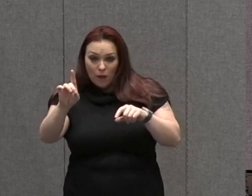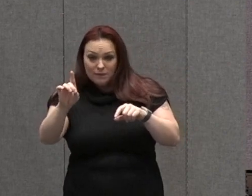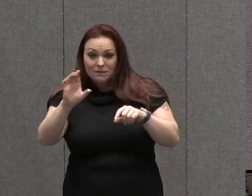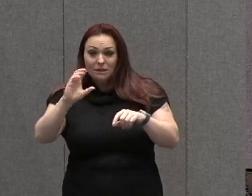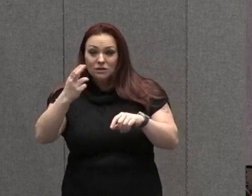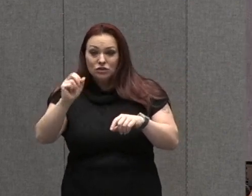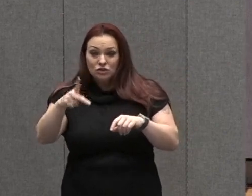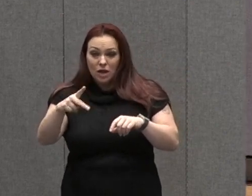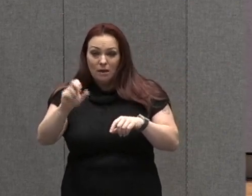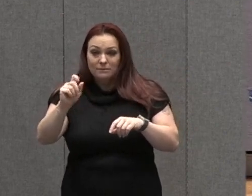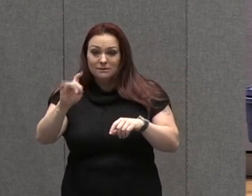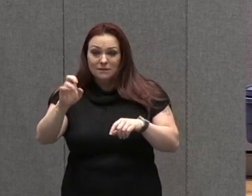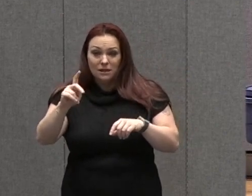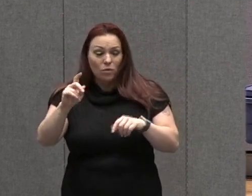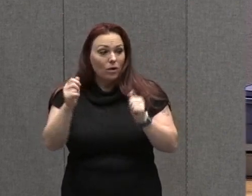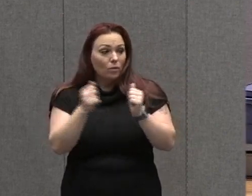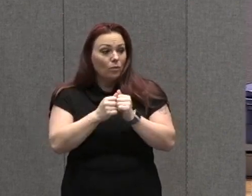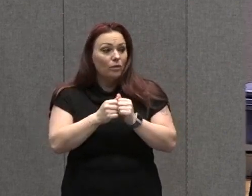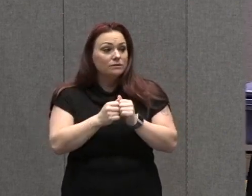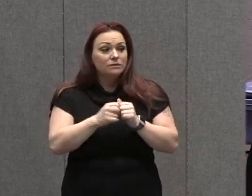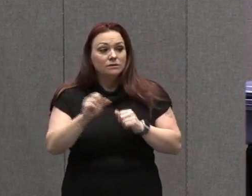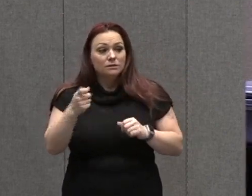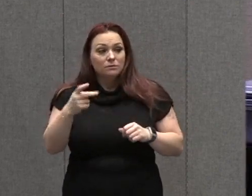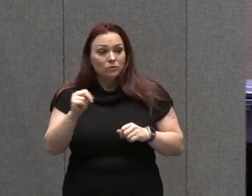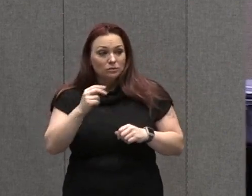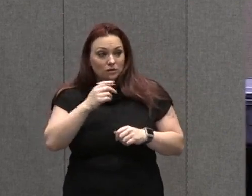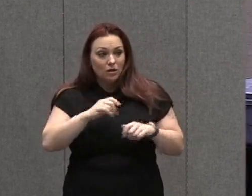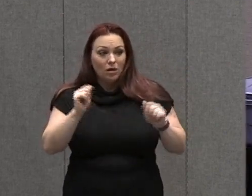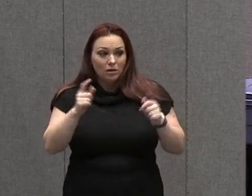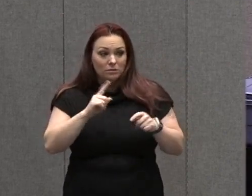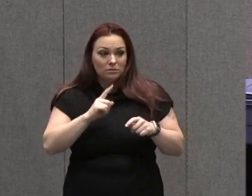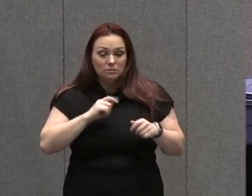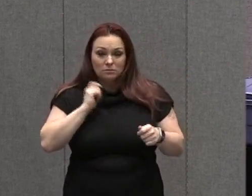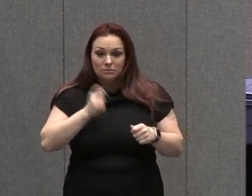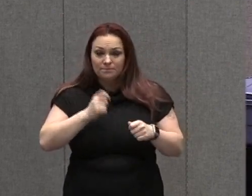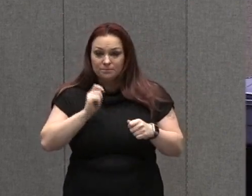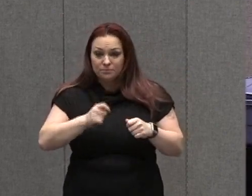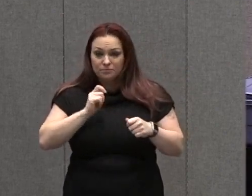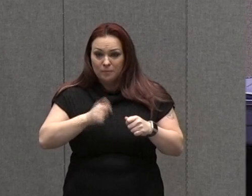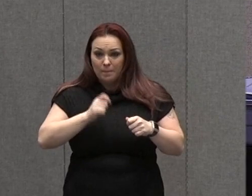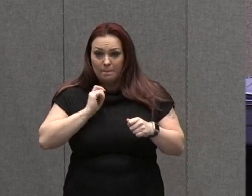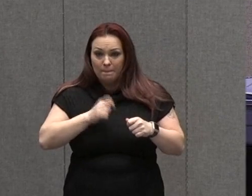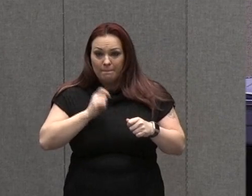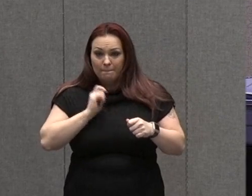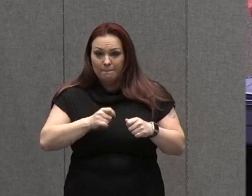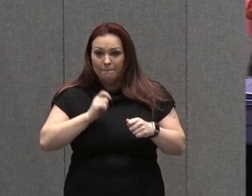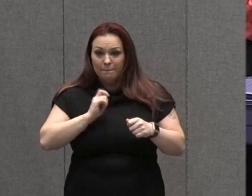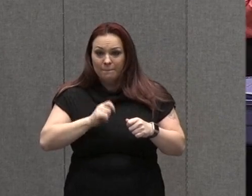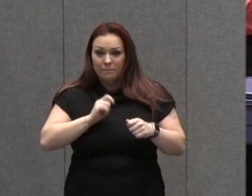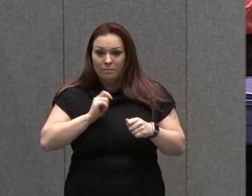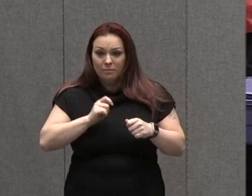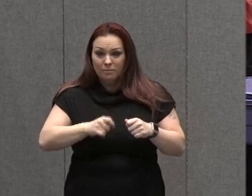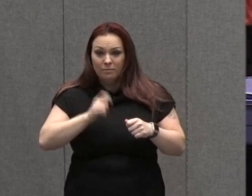Or even the wood spoons. Right? Wooden spoons would all make a good wooden sound. Yeah! - Yes!